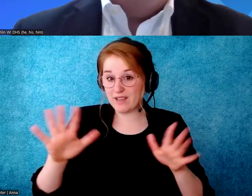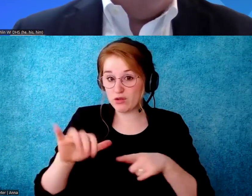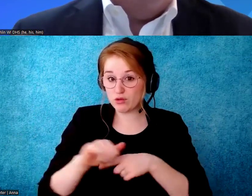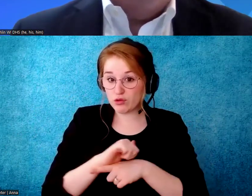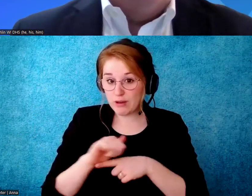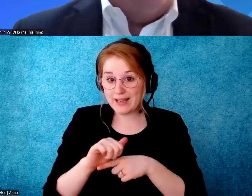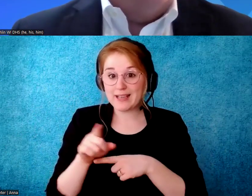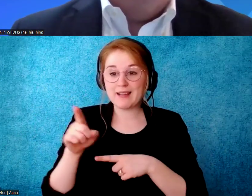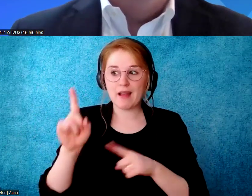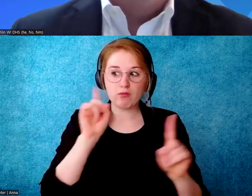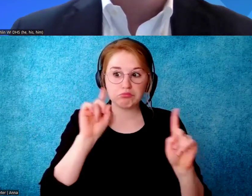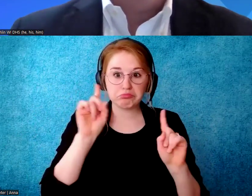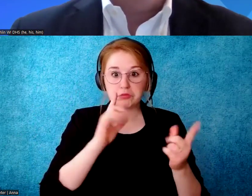and we're hearing good things about that.